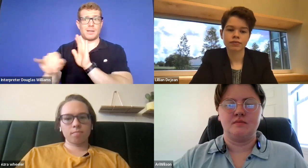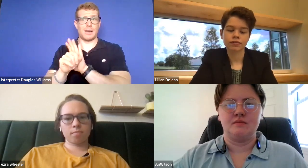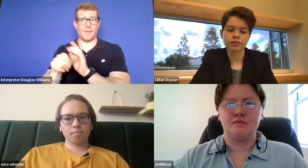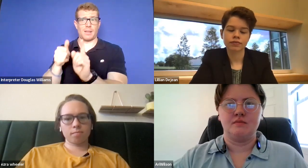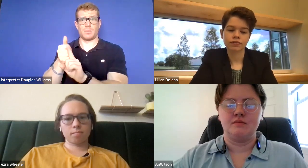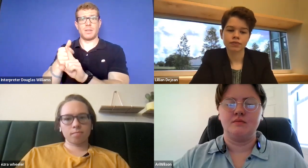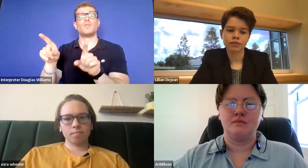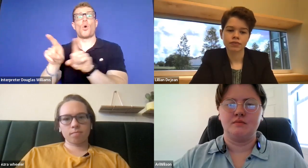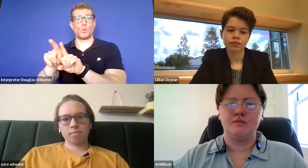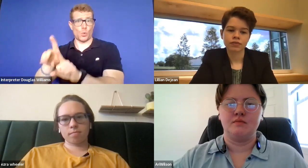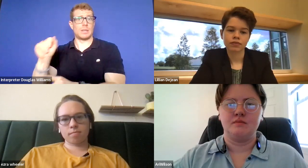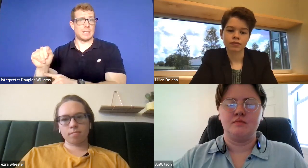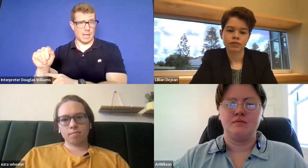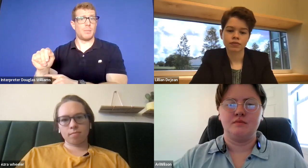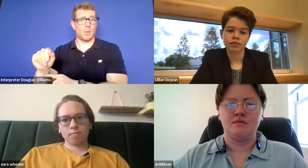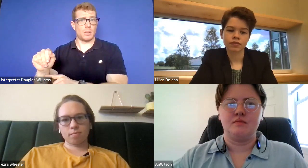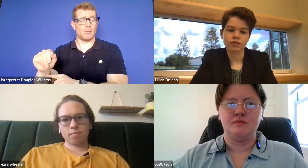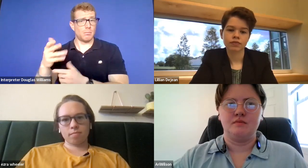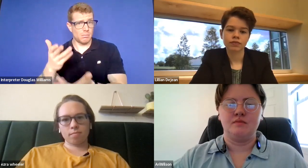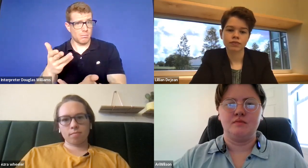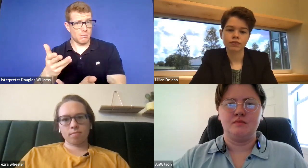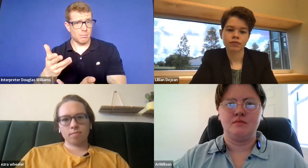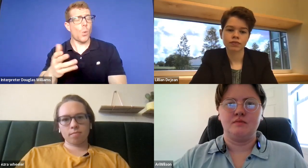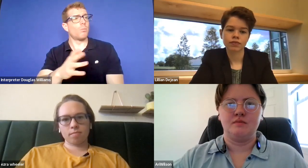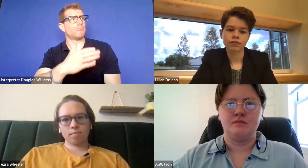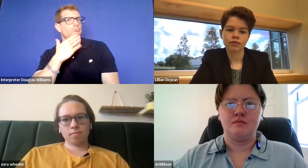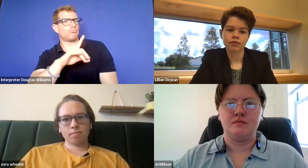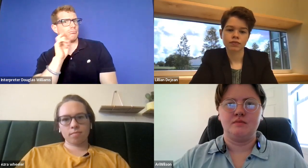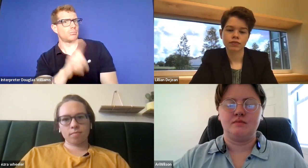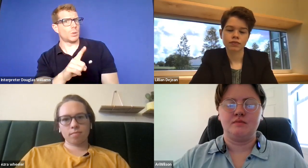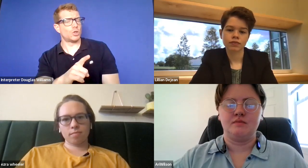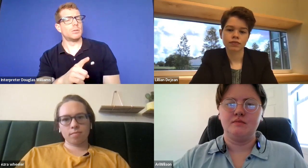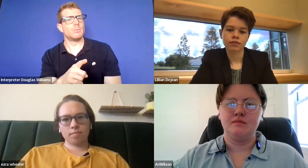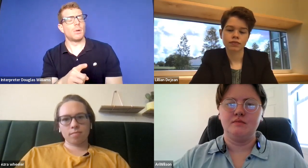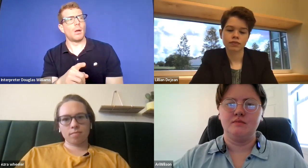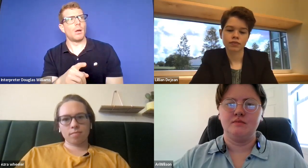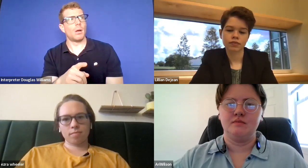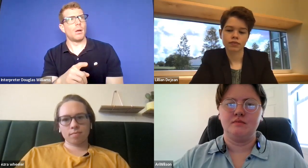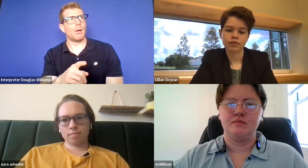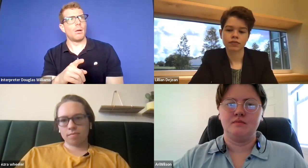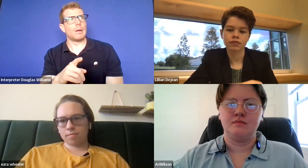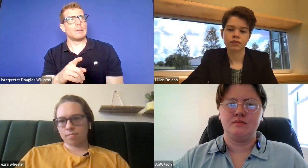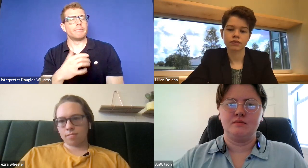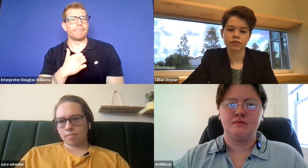And that's a great question lily in Well, unfortunately, some people do, and some people don't